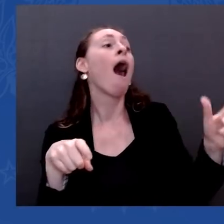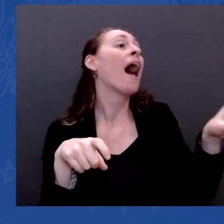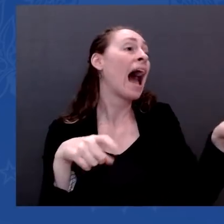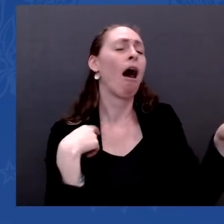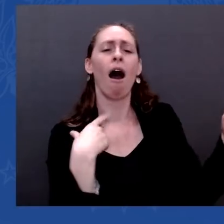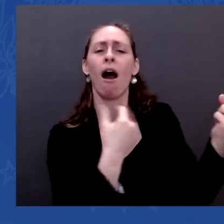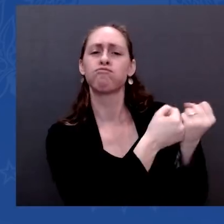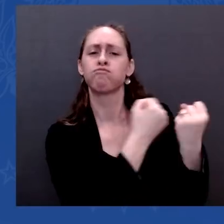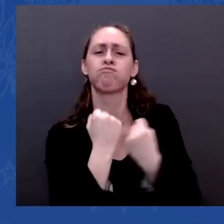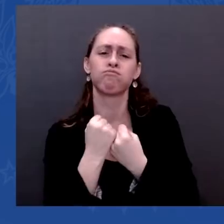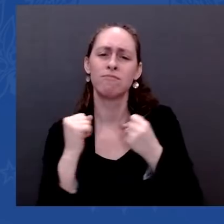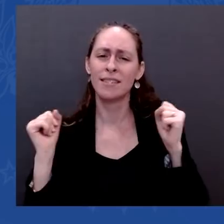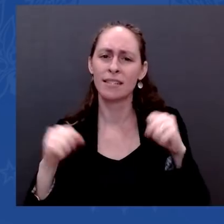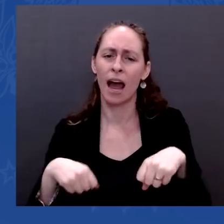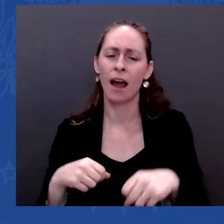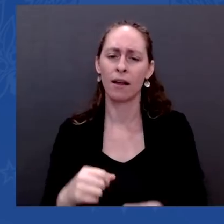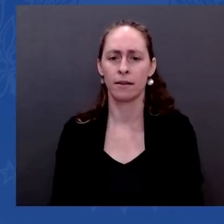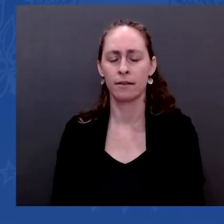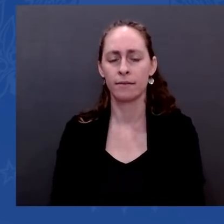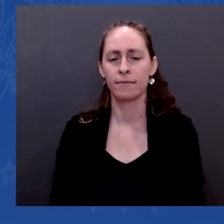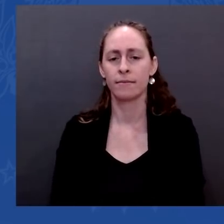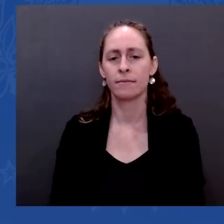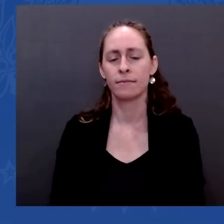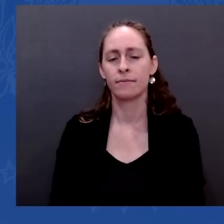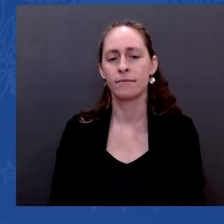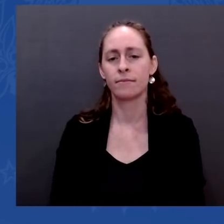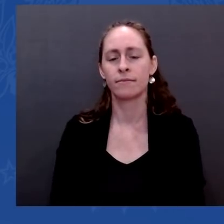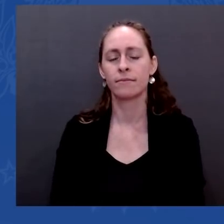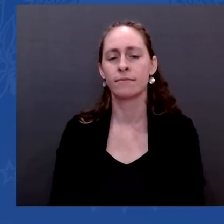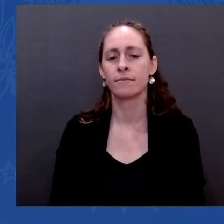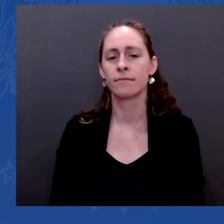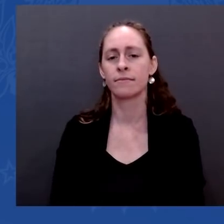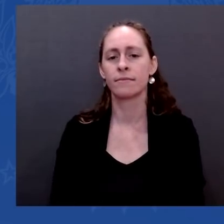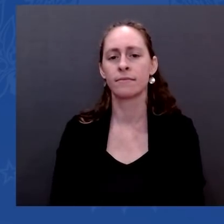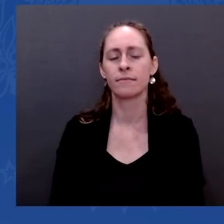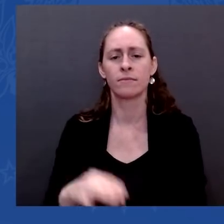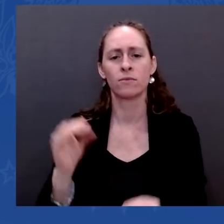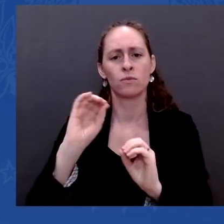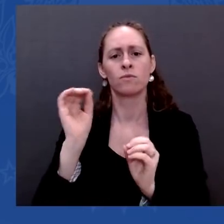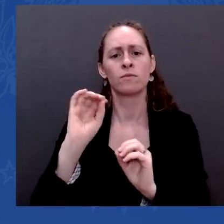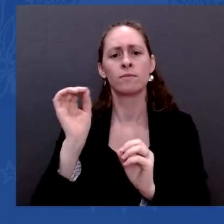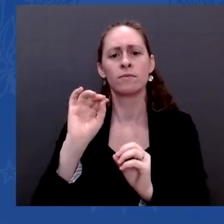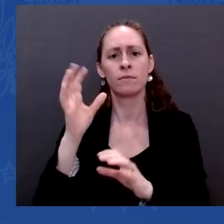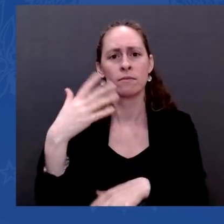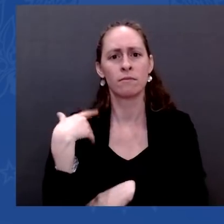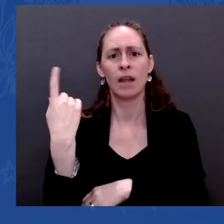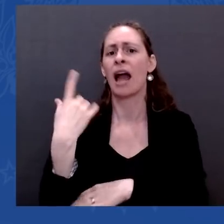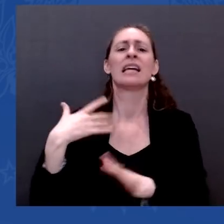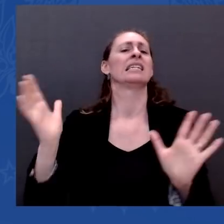are not working together strength-to-strength and applying and amplifying our efforts together.